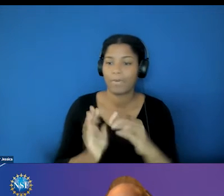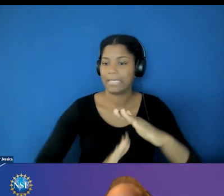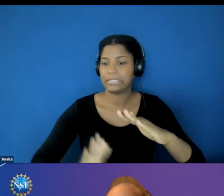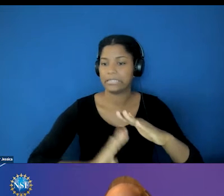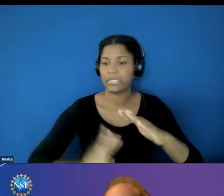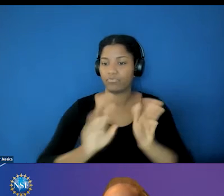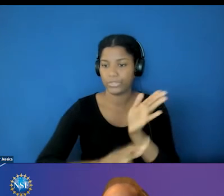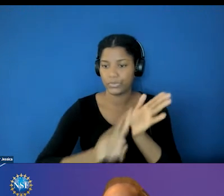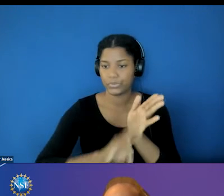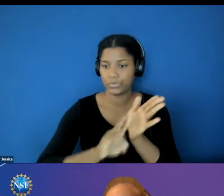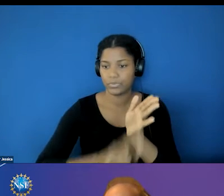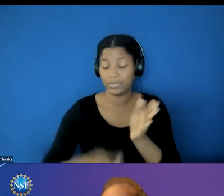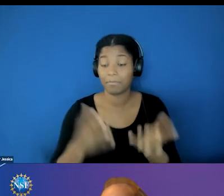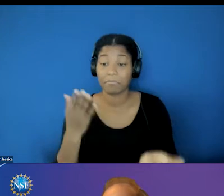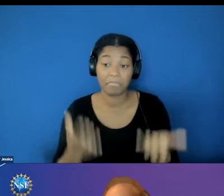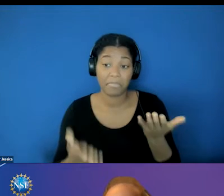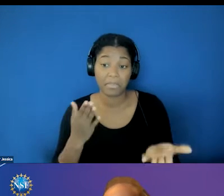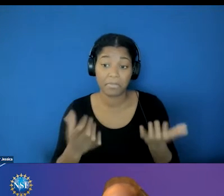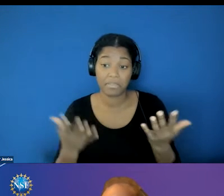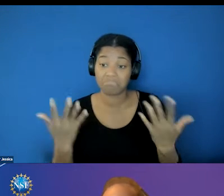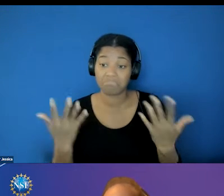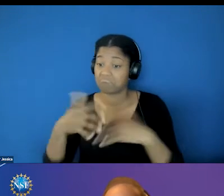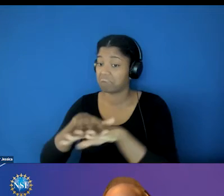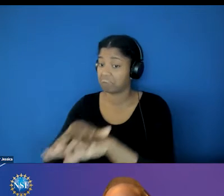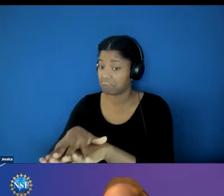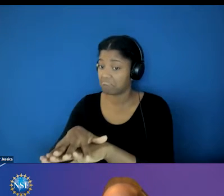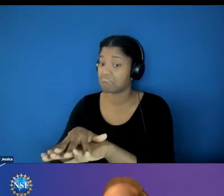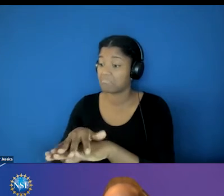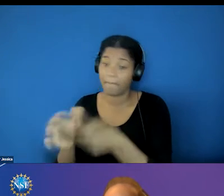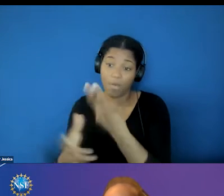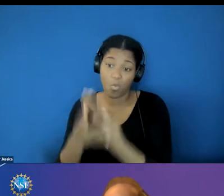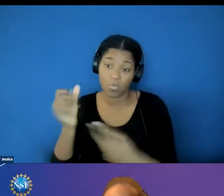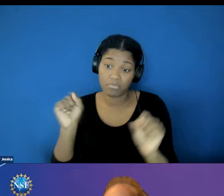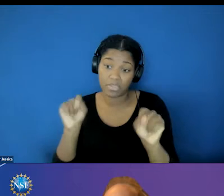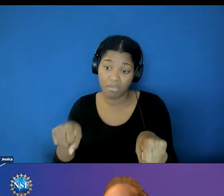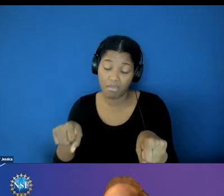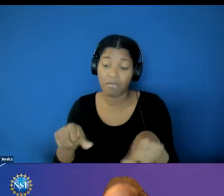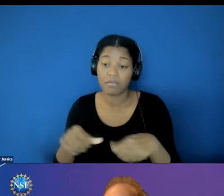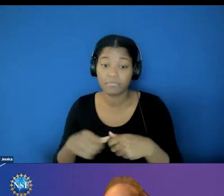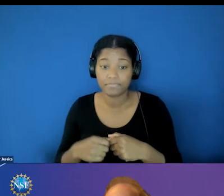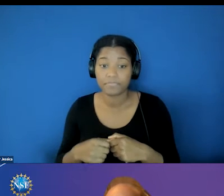but there may be possible overlap in a minimal way, especially, with the advanced,